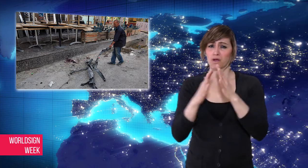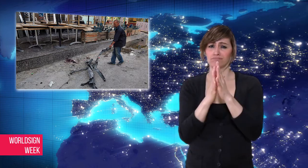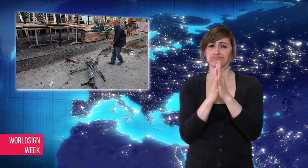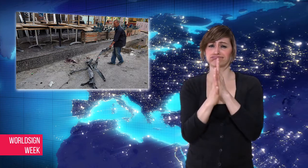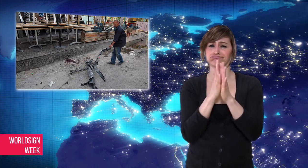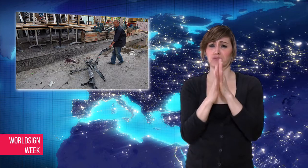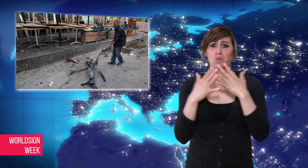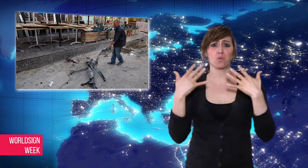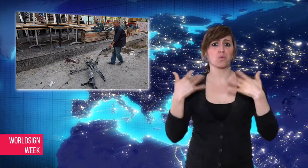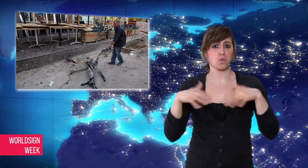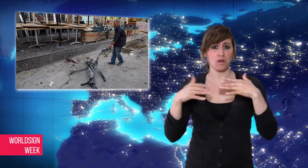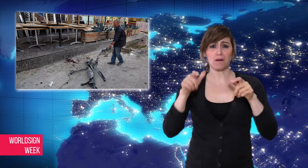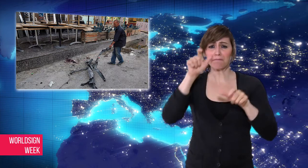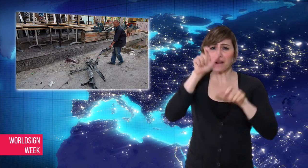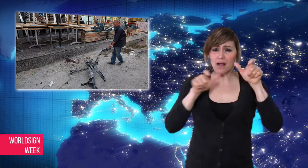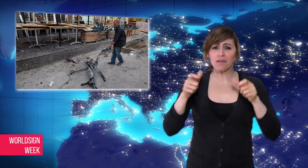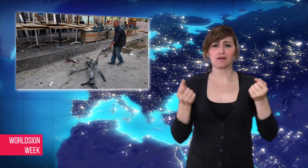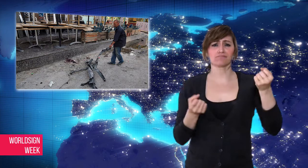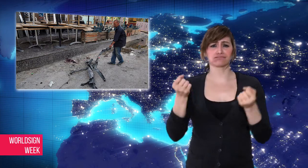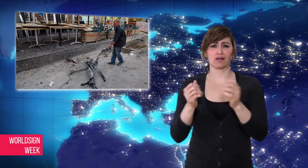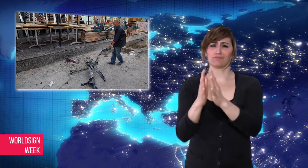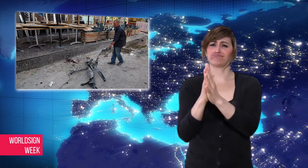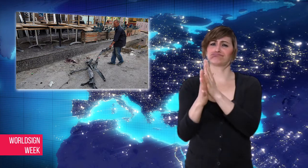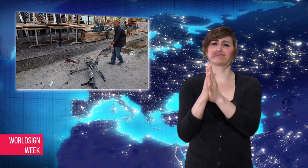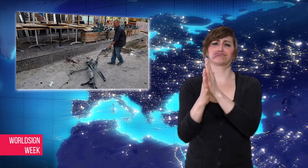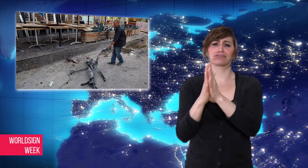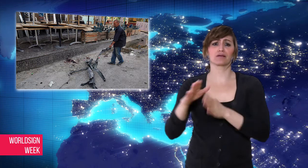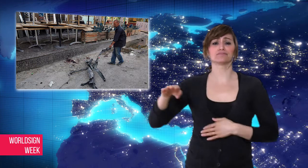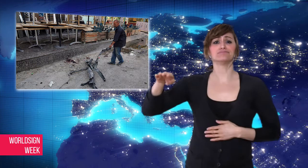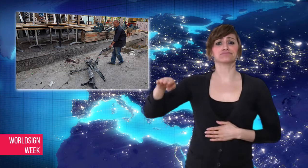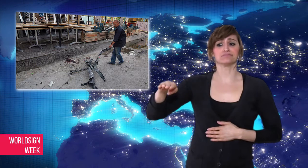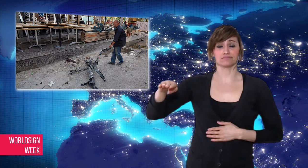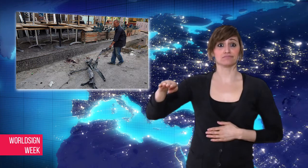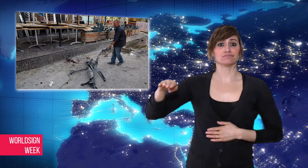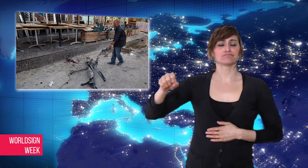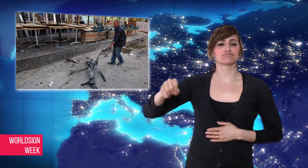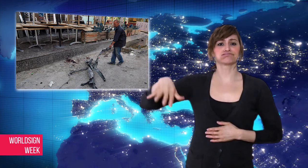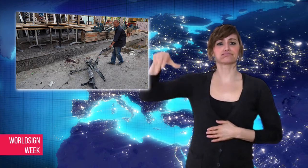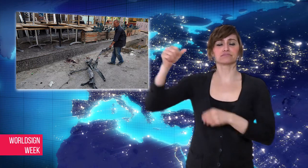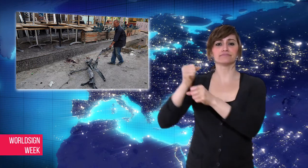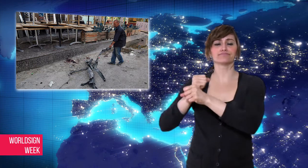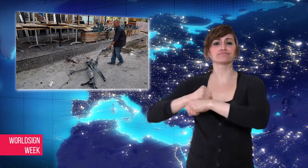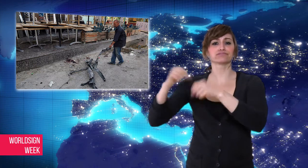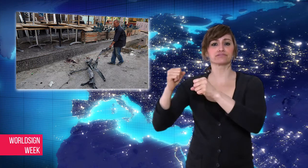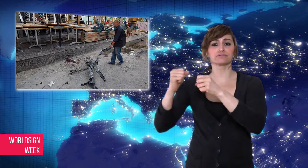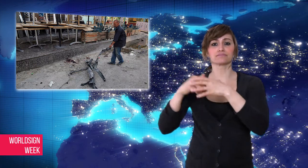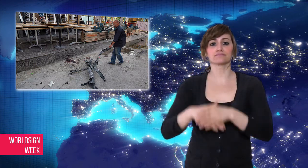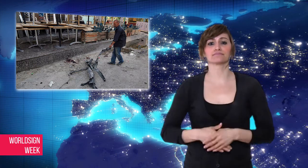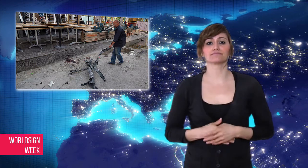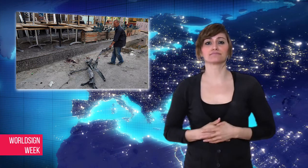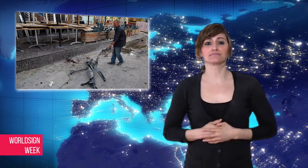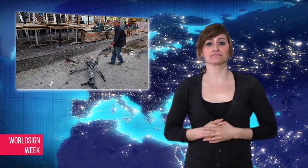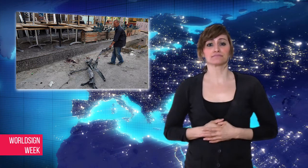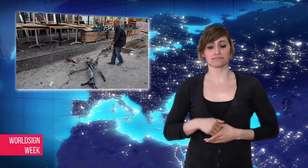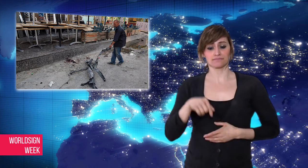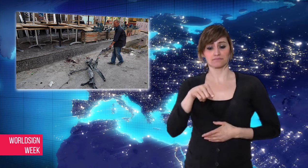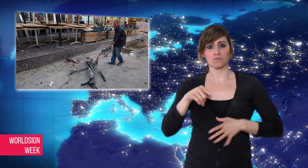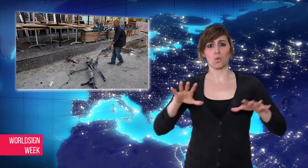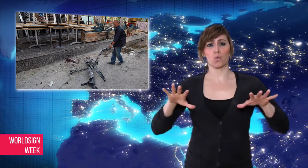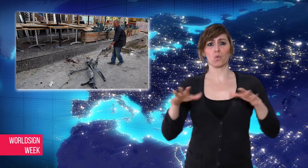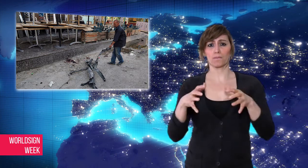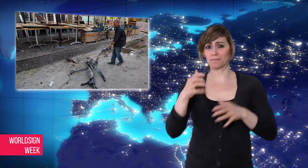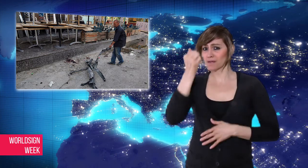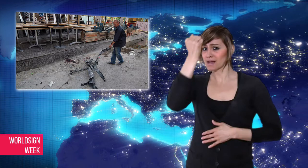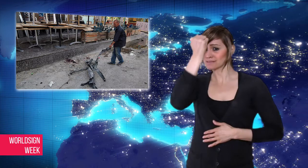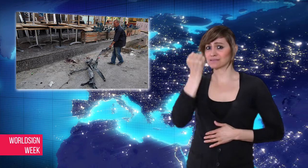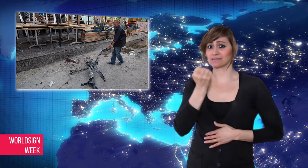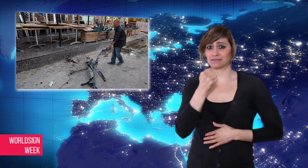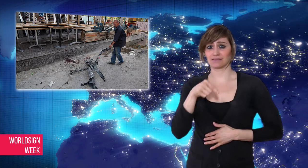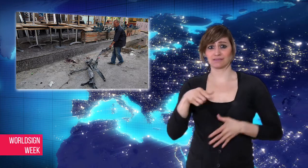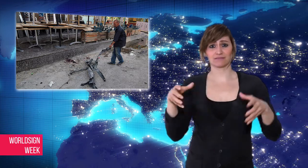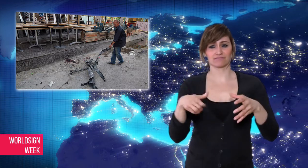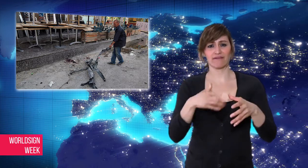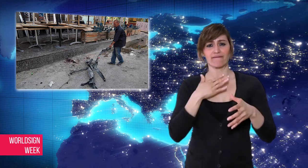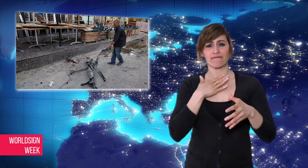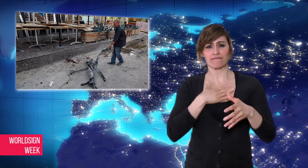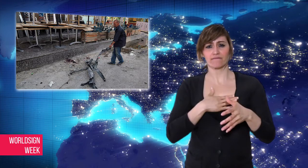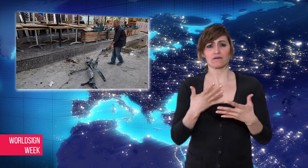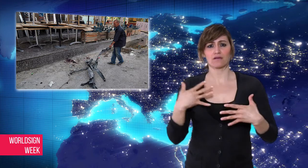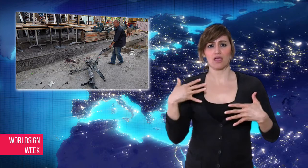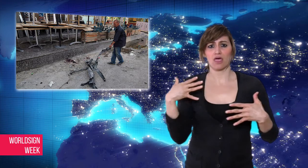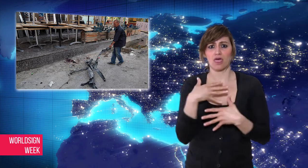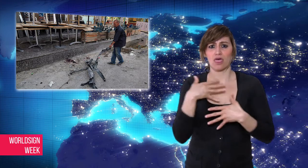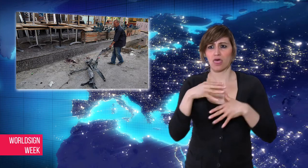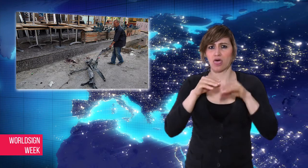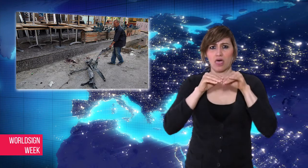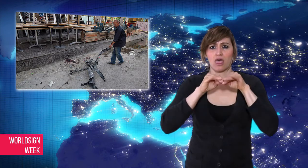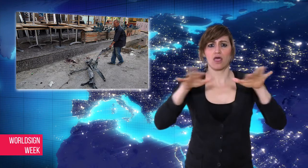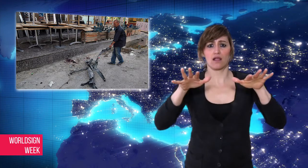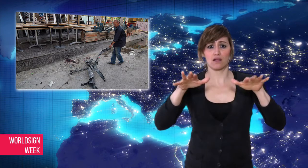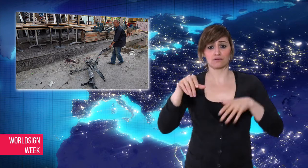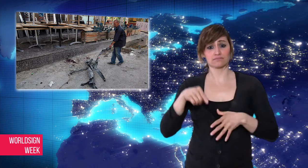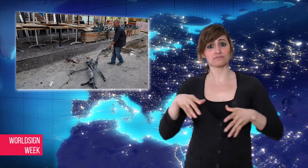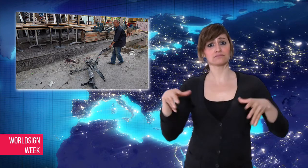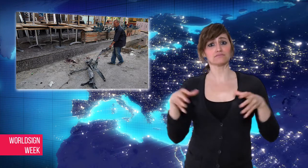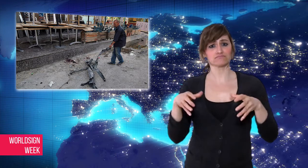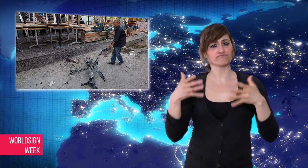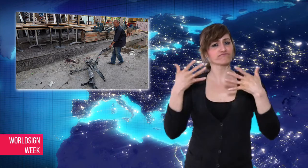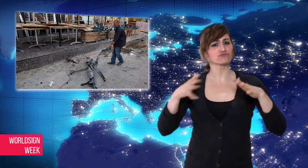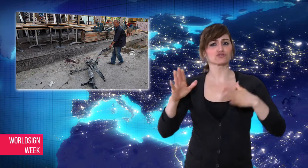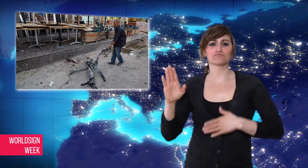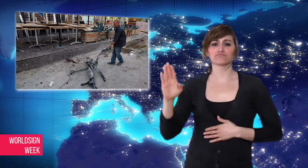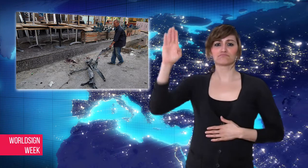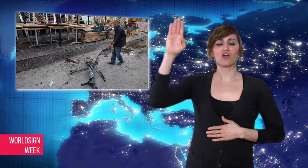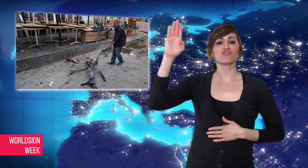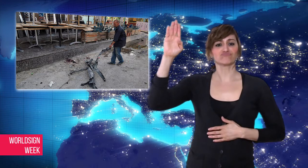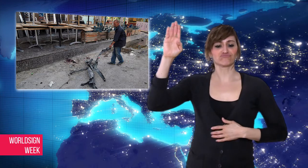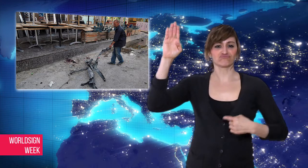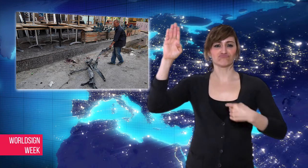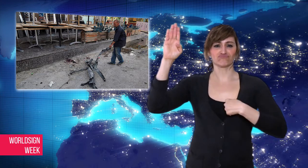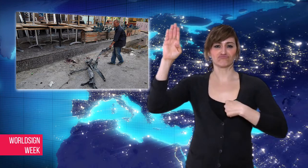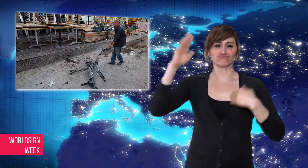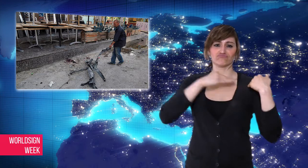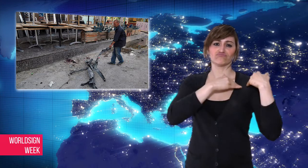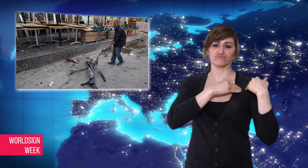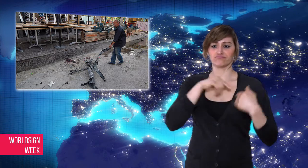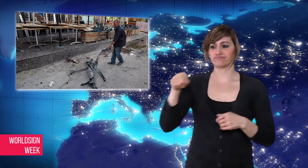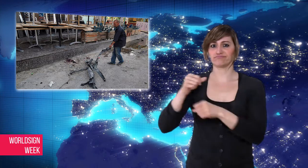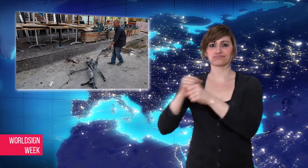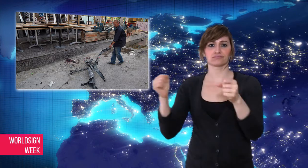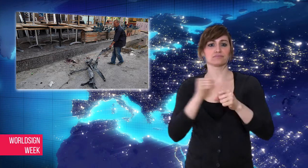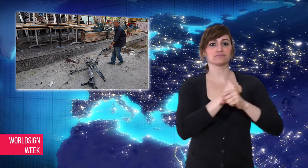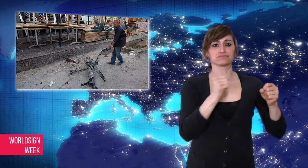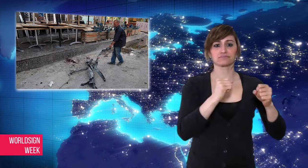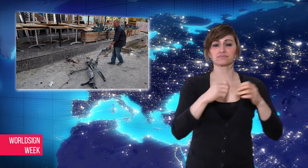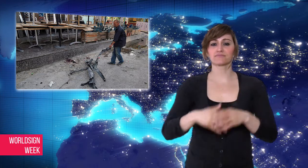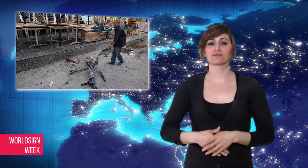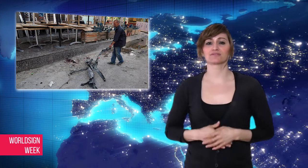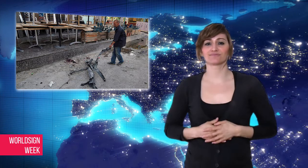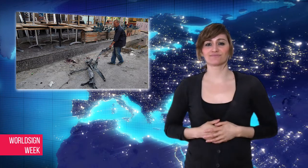has claimed responsibility.